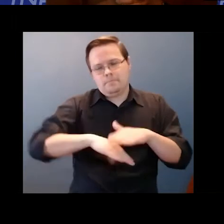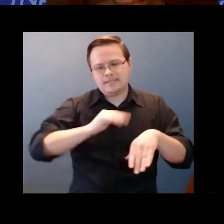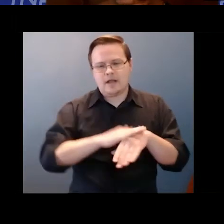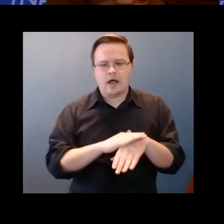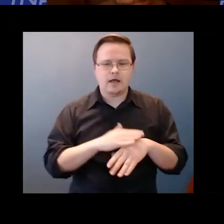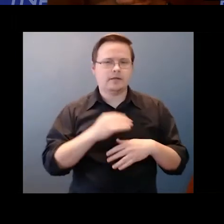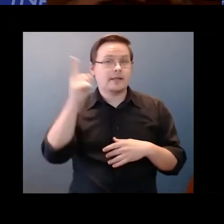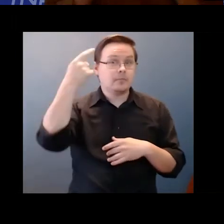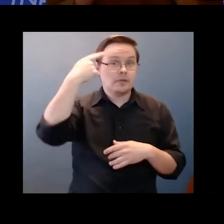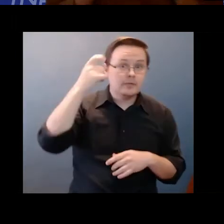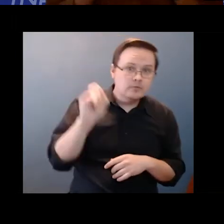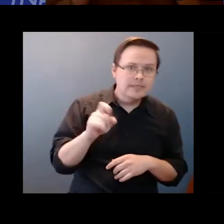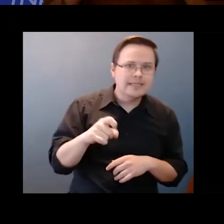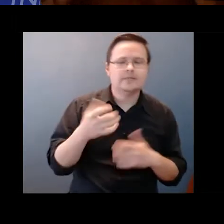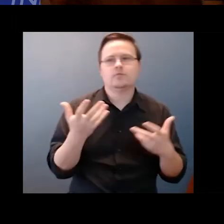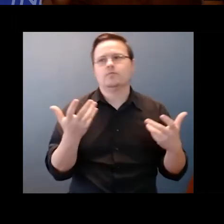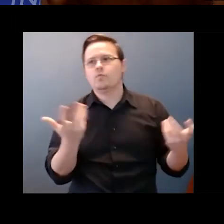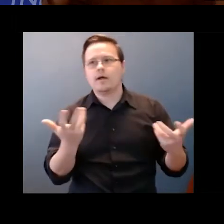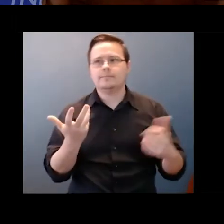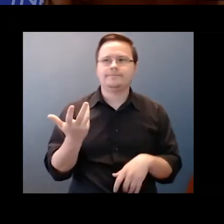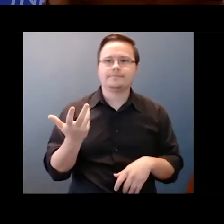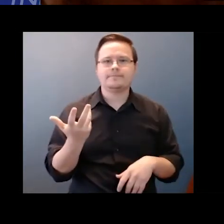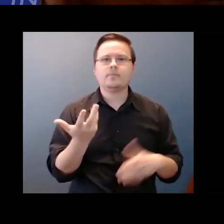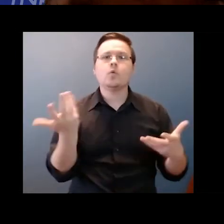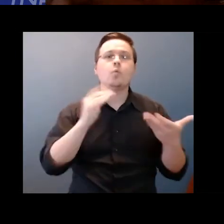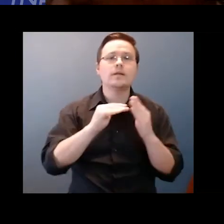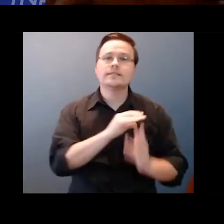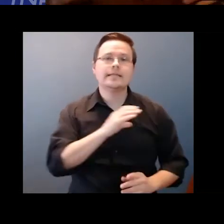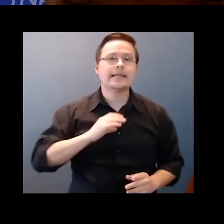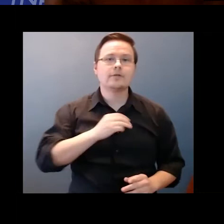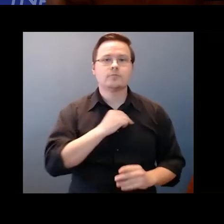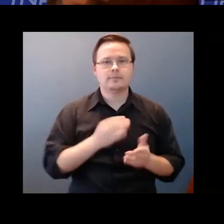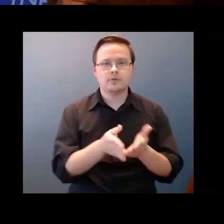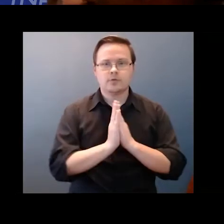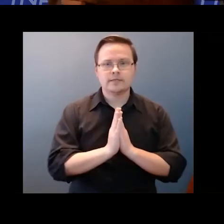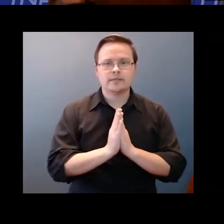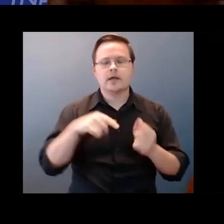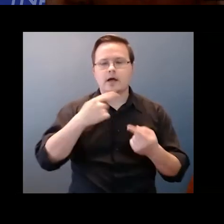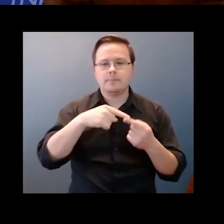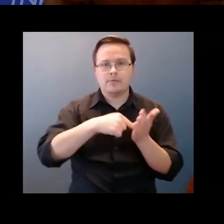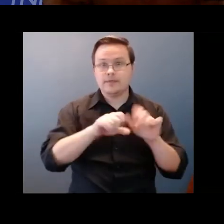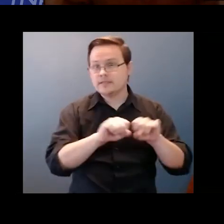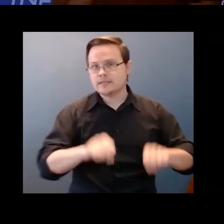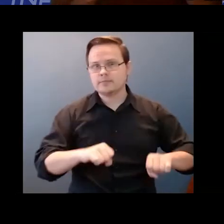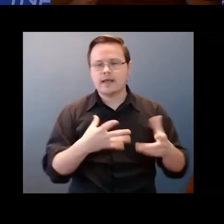you know, what, what city council members were asking about this system and what framing of